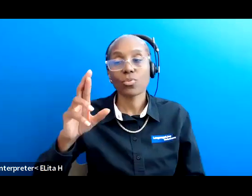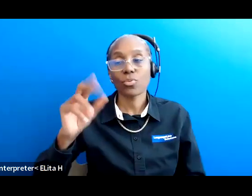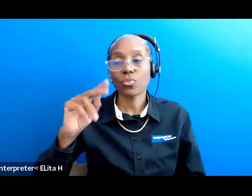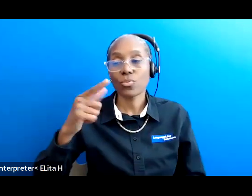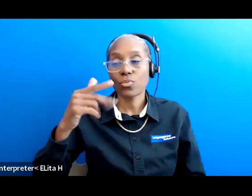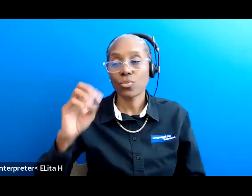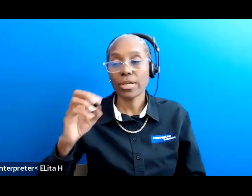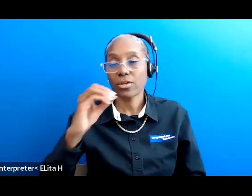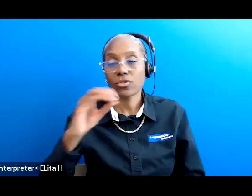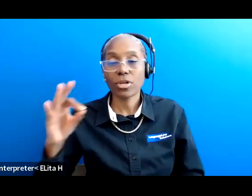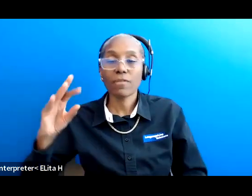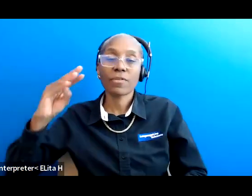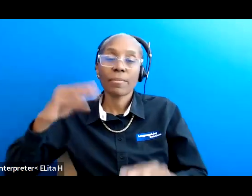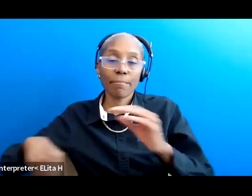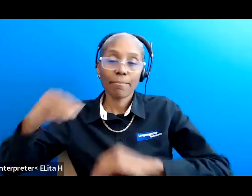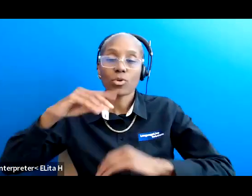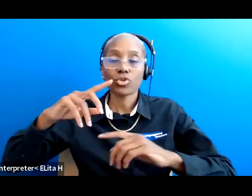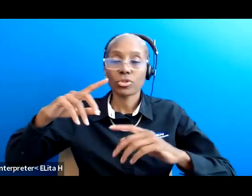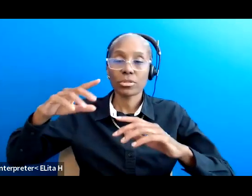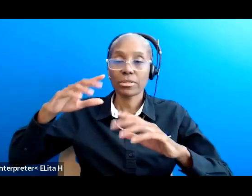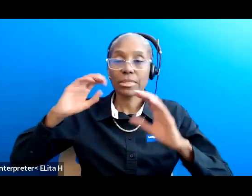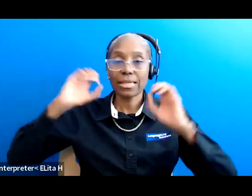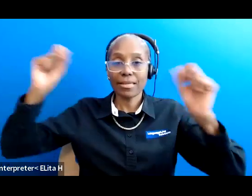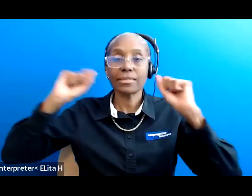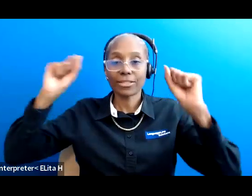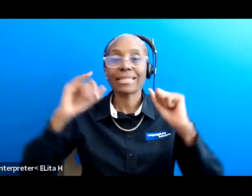That will release the spasms because if you can relax the muscle